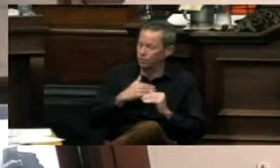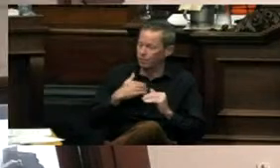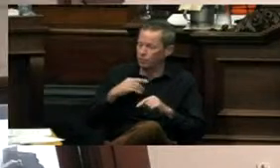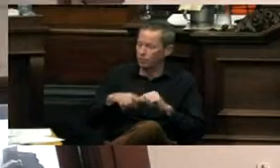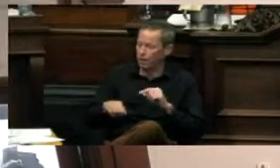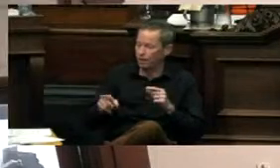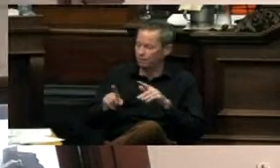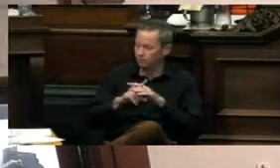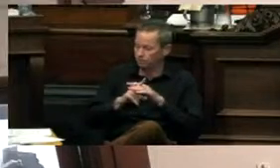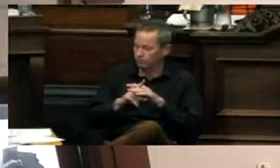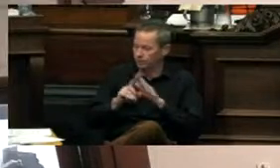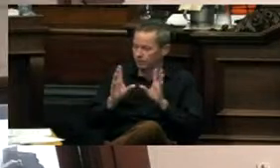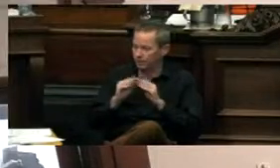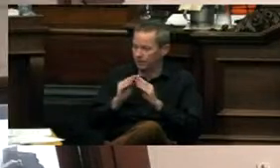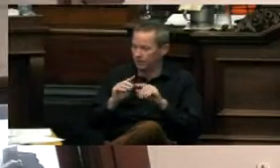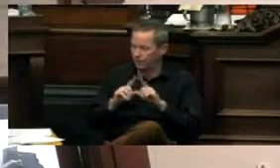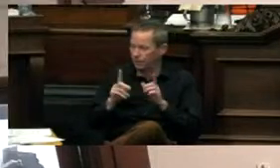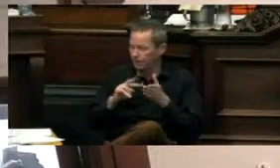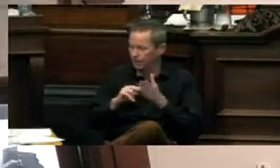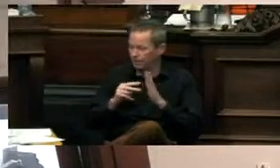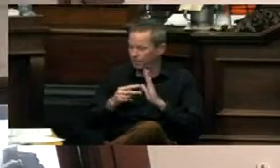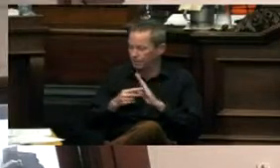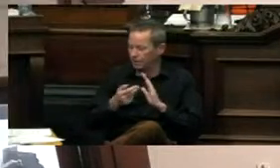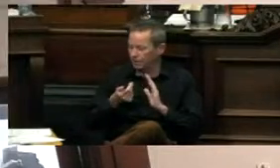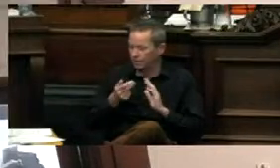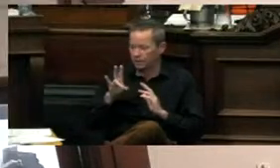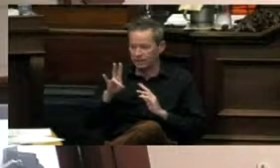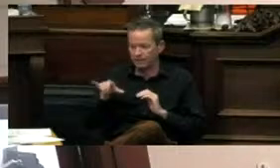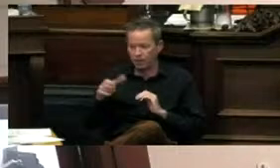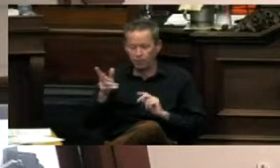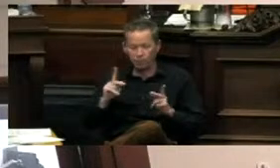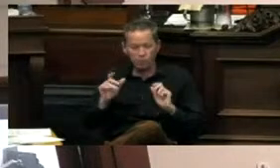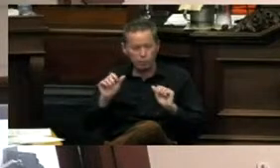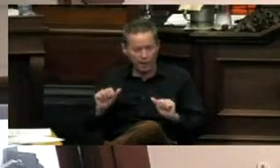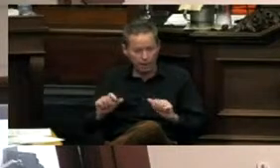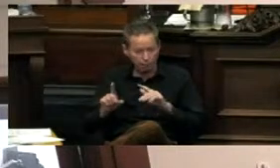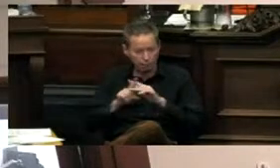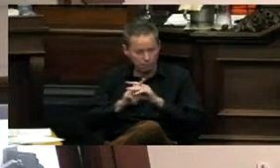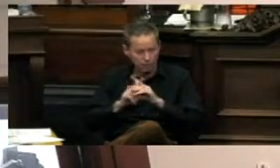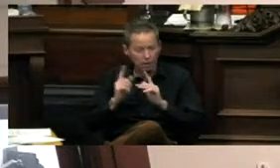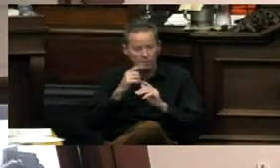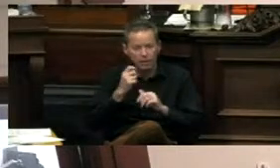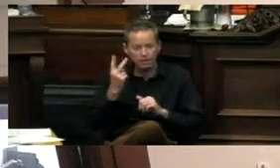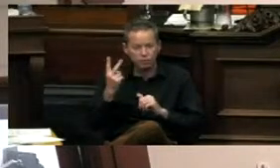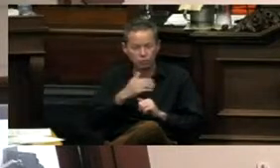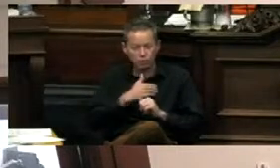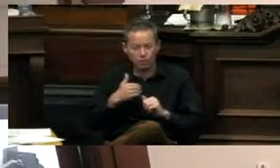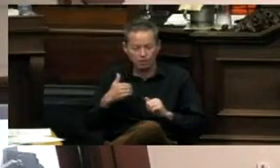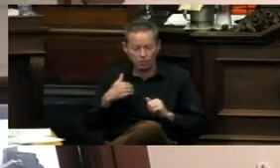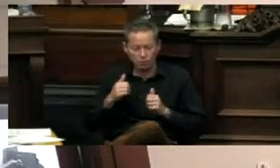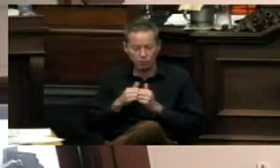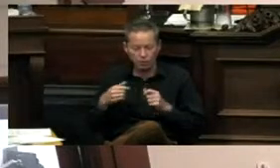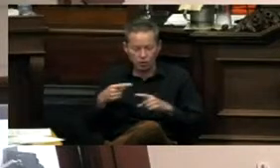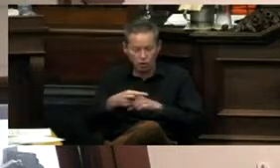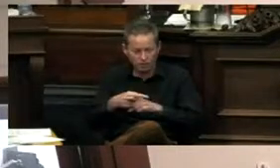conflict. So we should be able to move the meeting or in addition. So there are two members who can't make it right.